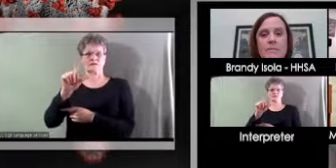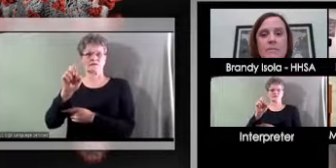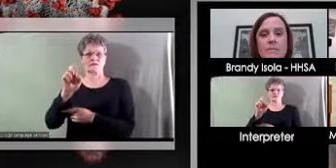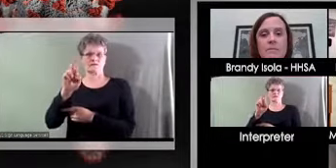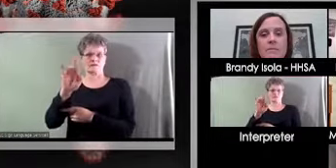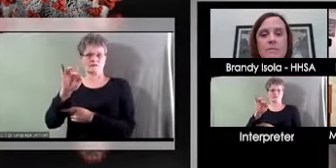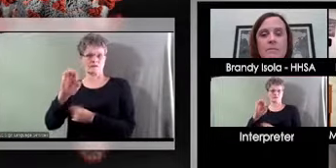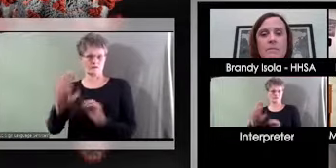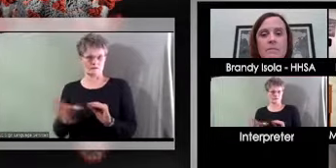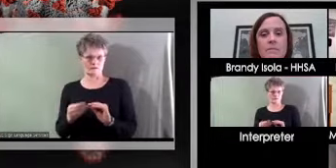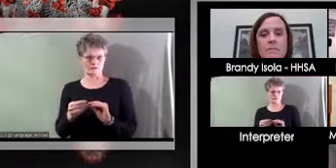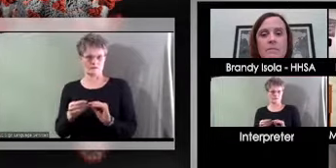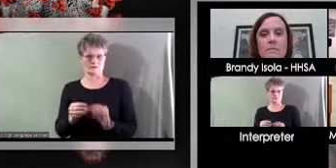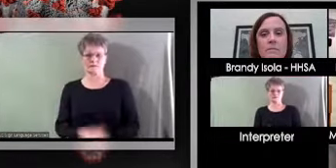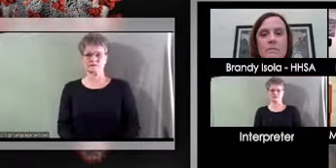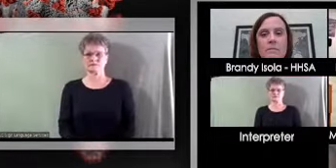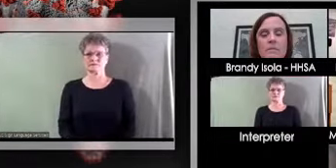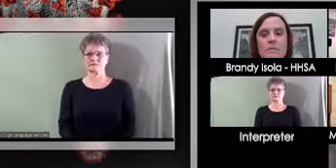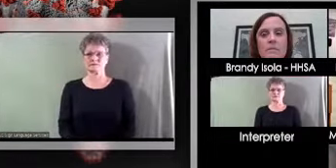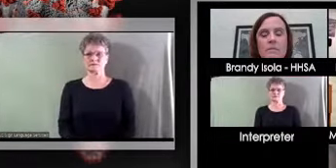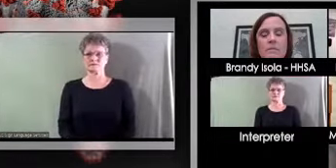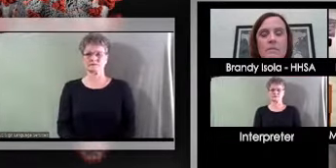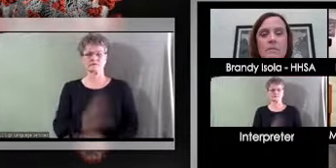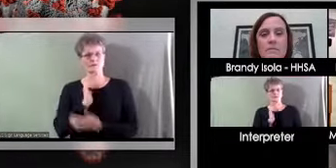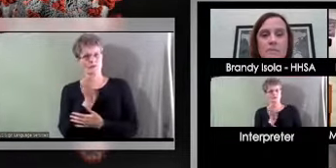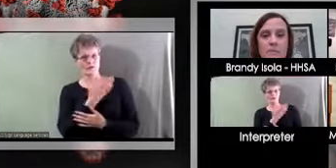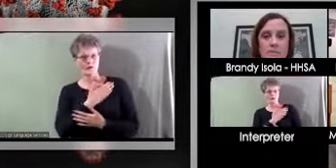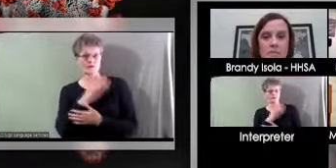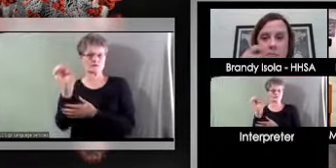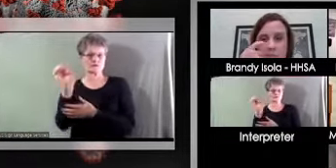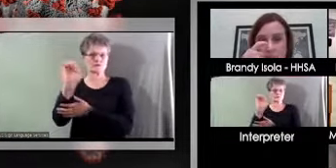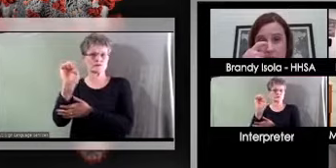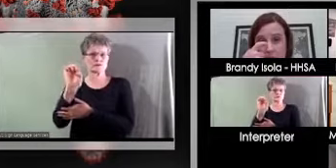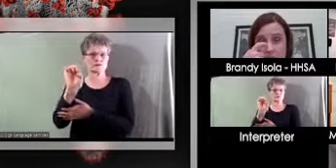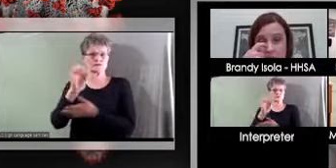plan, we are required we we always have alternate care sites so we just look at